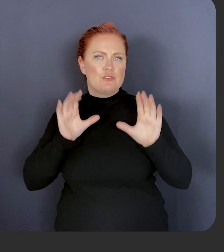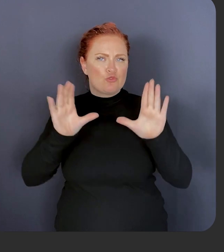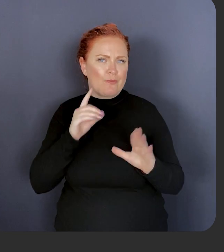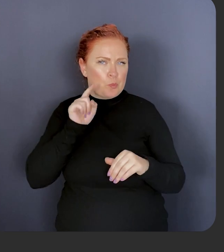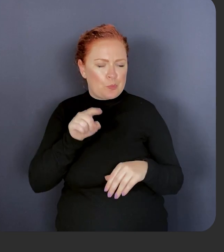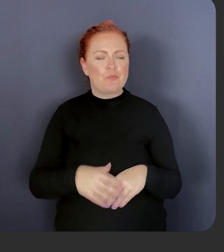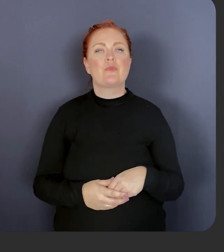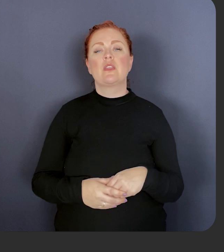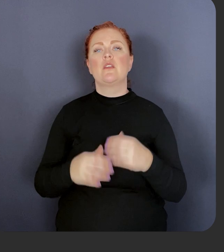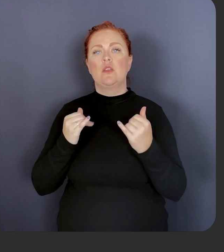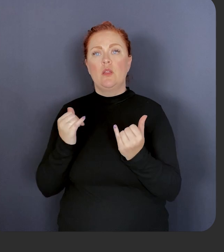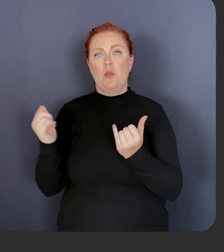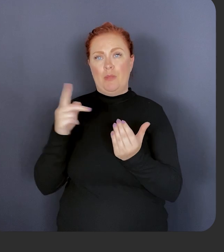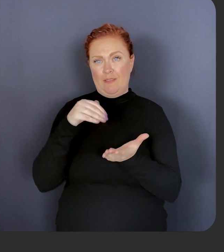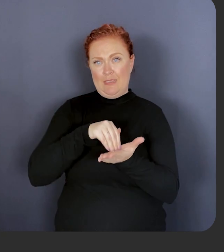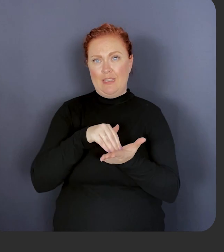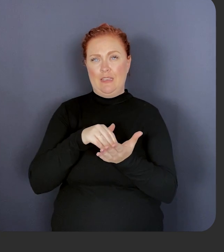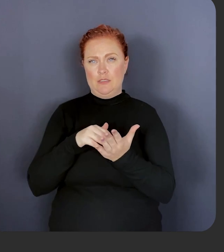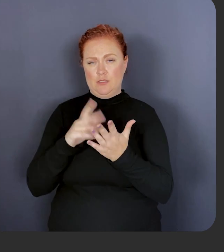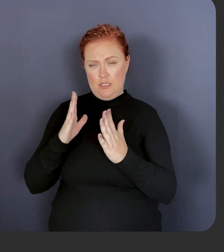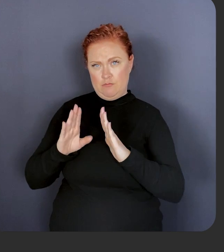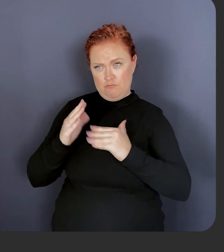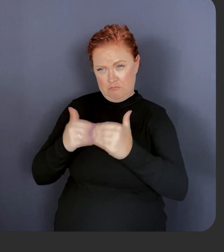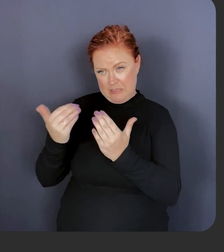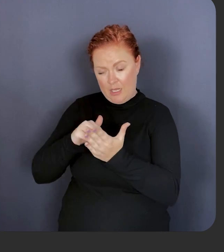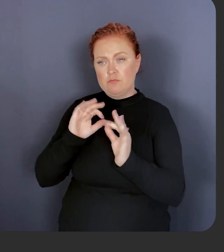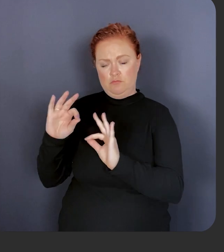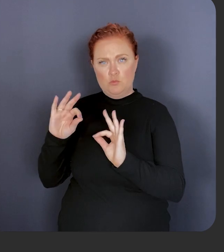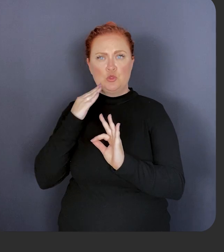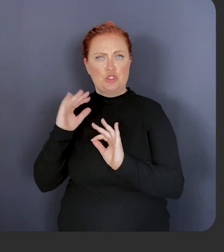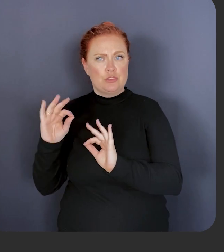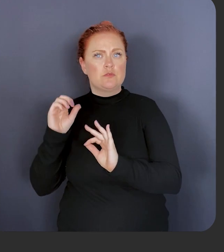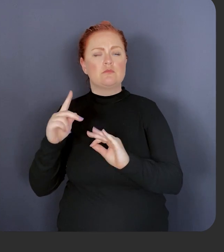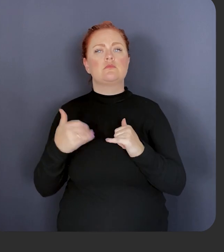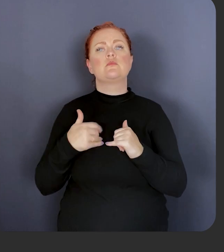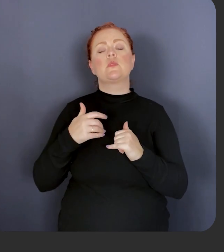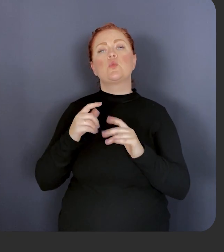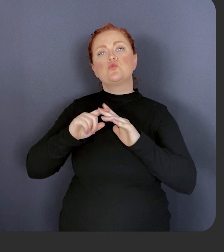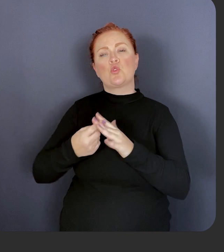And so here, I'm going to go back, make sure it recompiled. It did. And I'm going to turn on services.